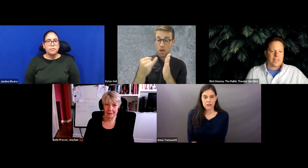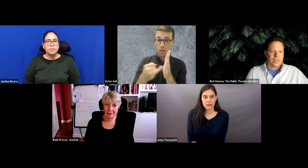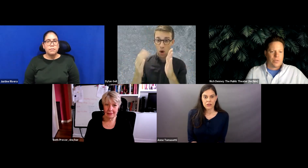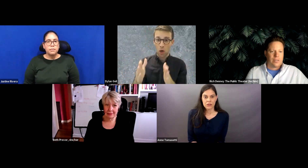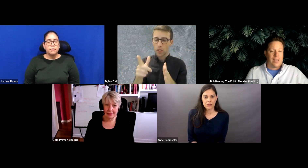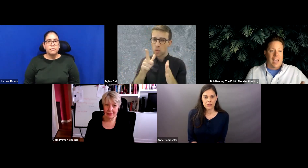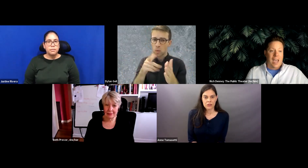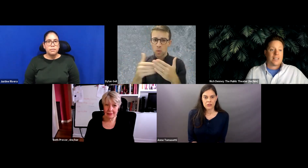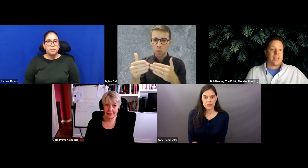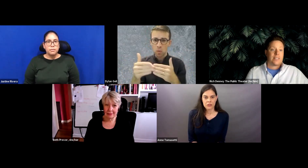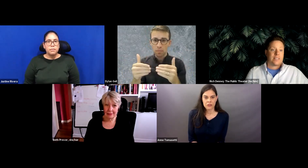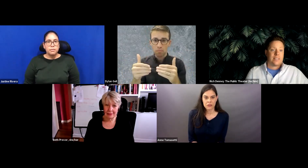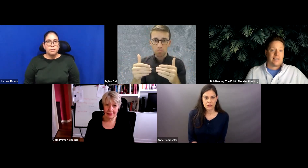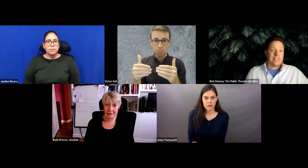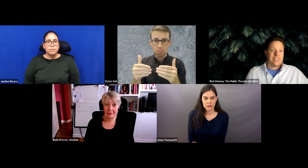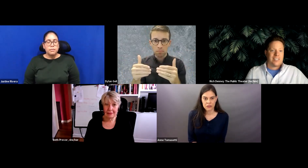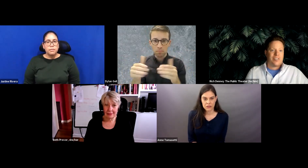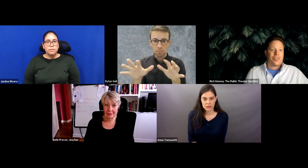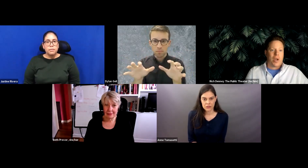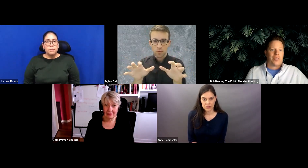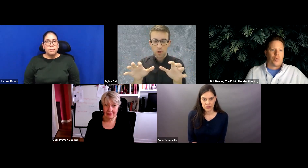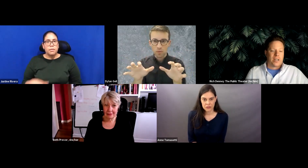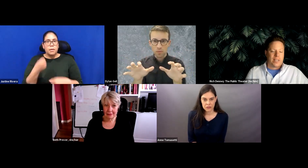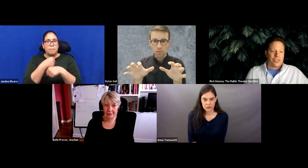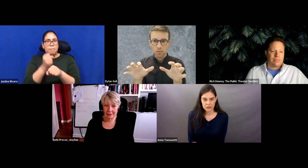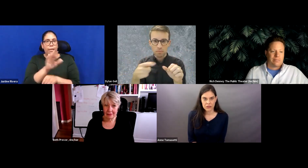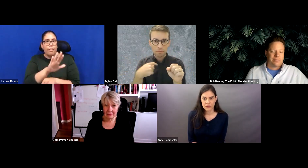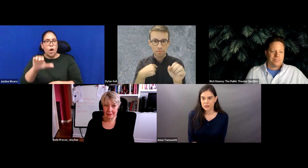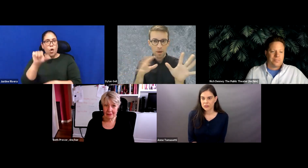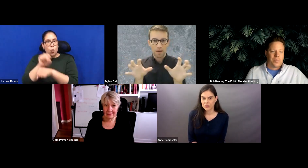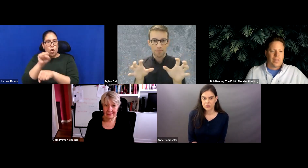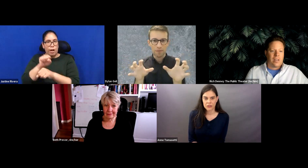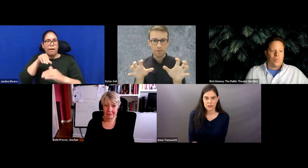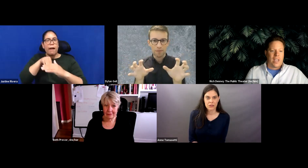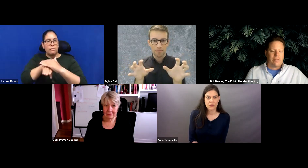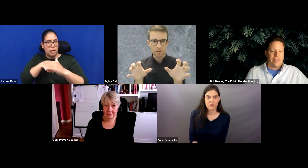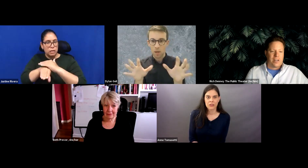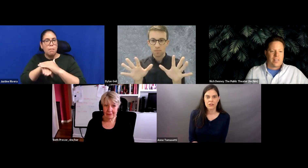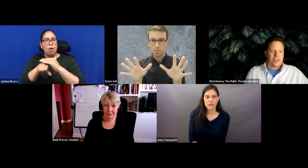accessible access throughout the organization. We had very clear